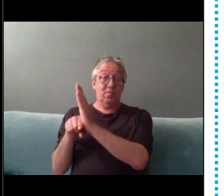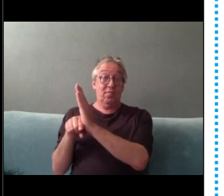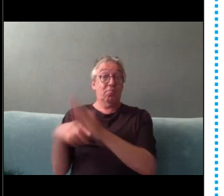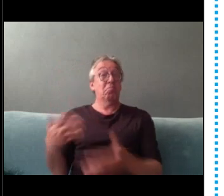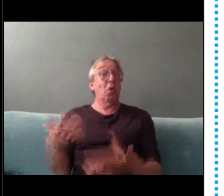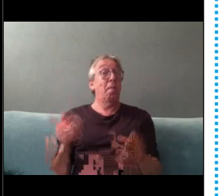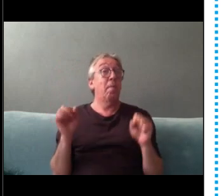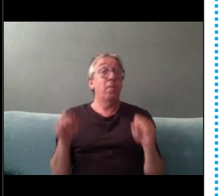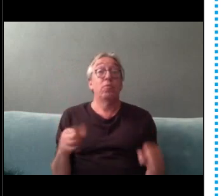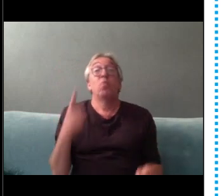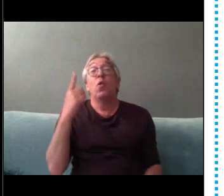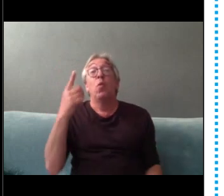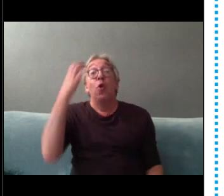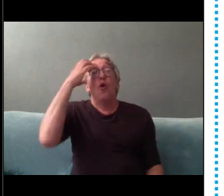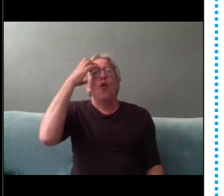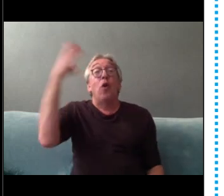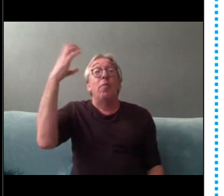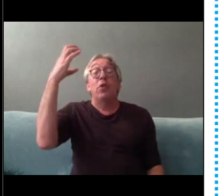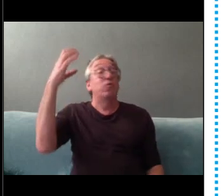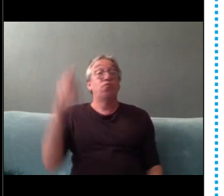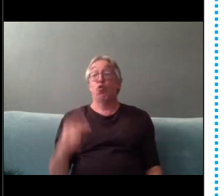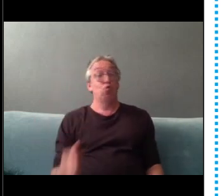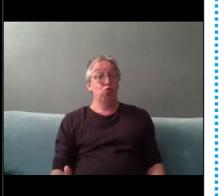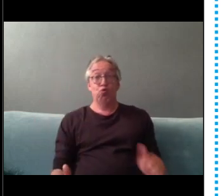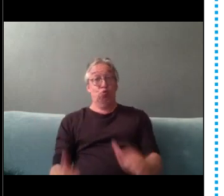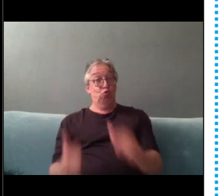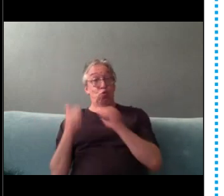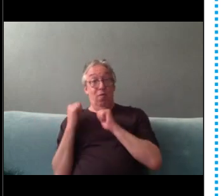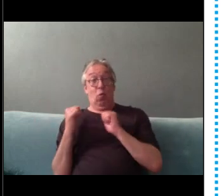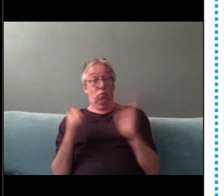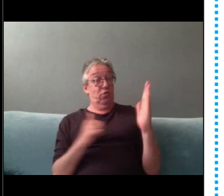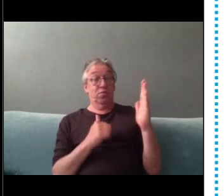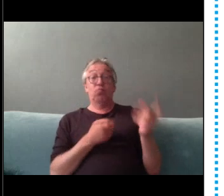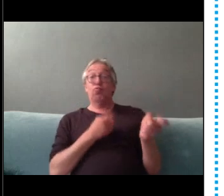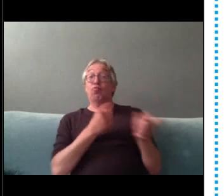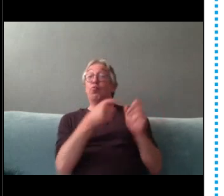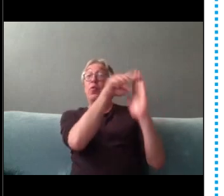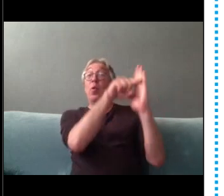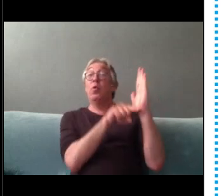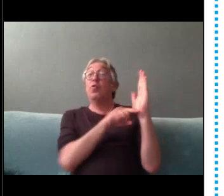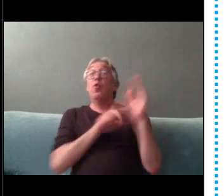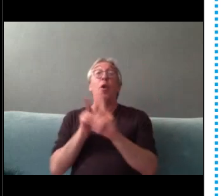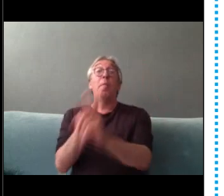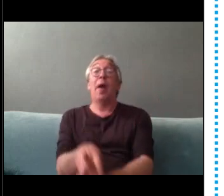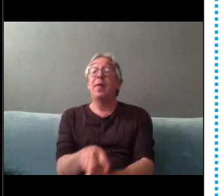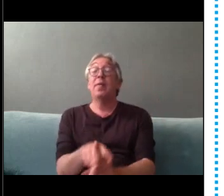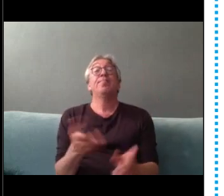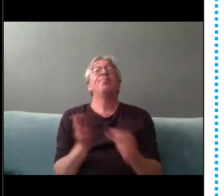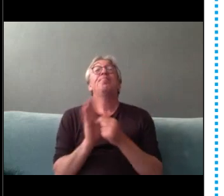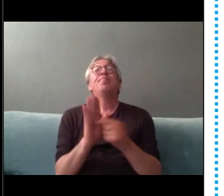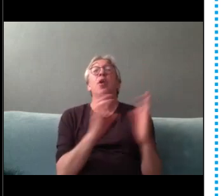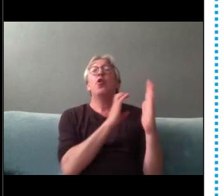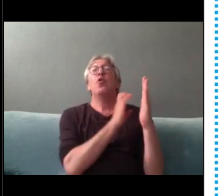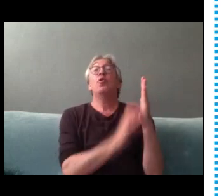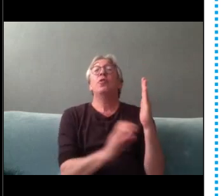So that they, for example, refuse to apply one part. If they refuse to apply chapter 5 of the web passengers rights regulation